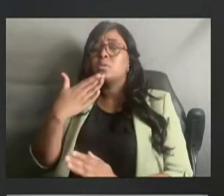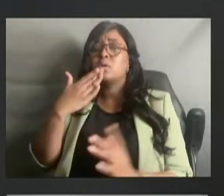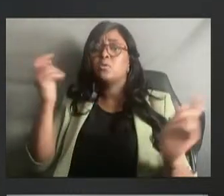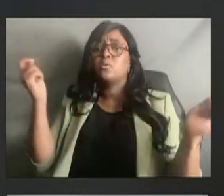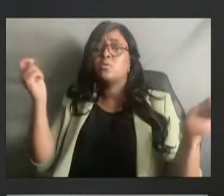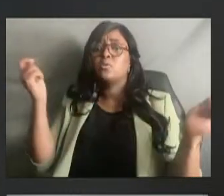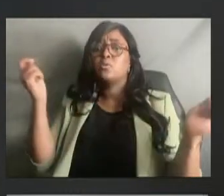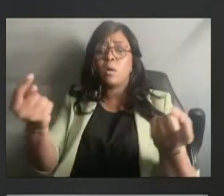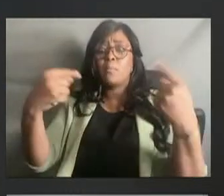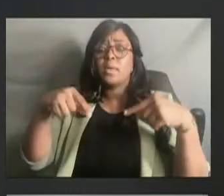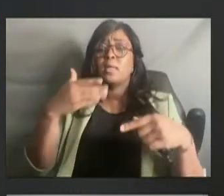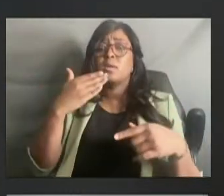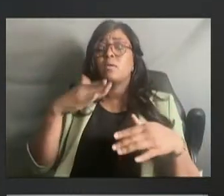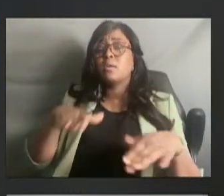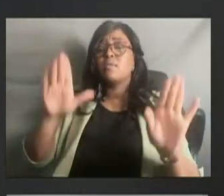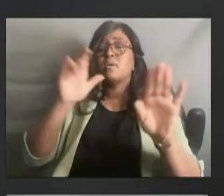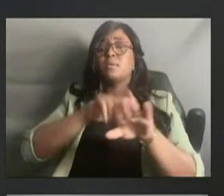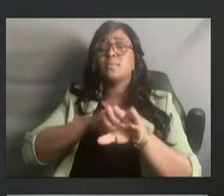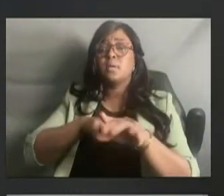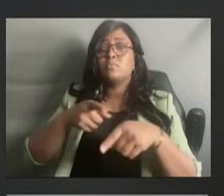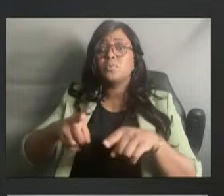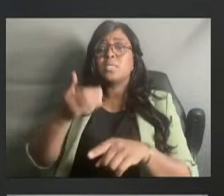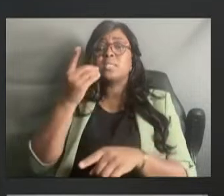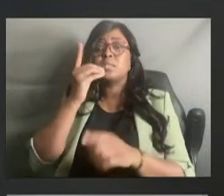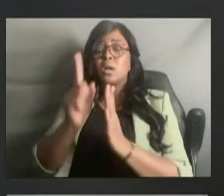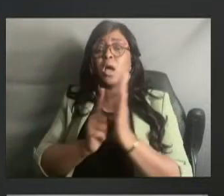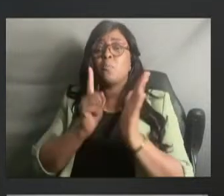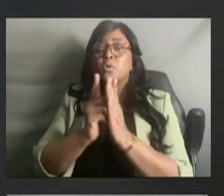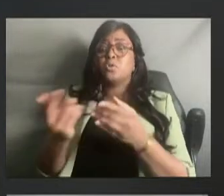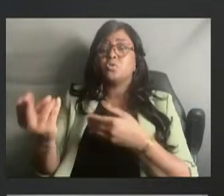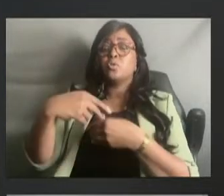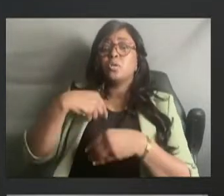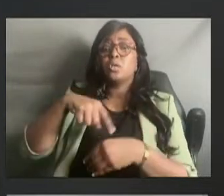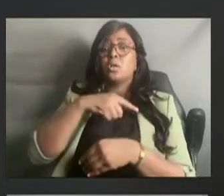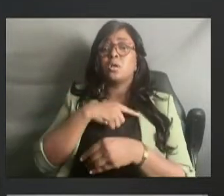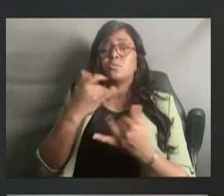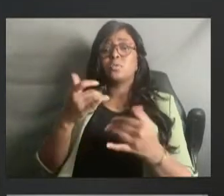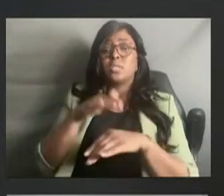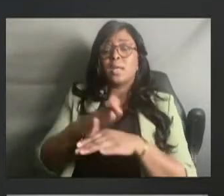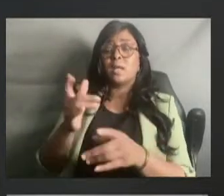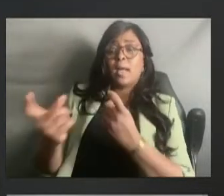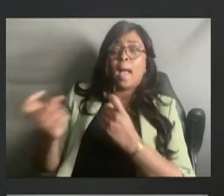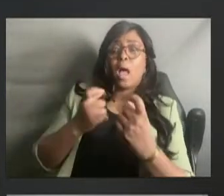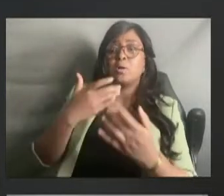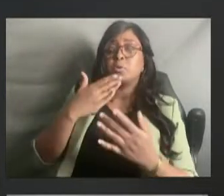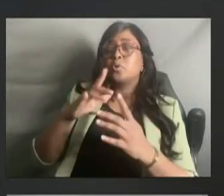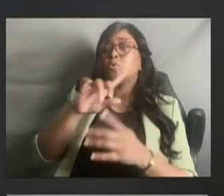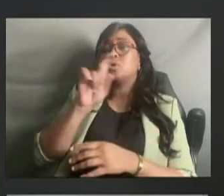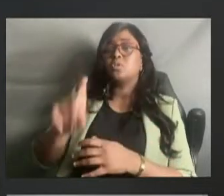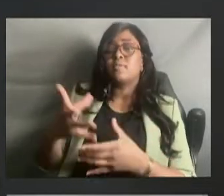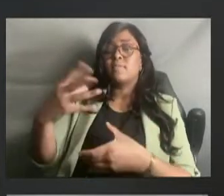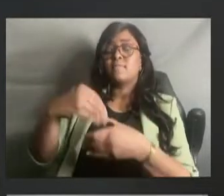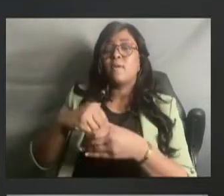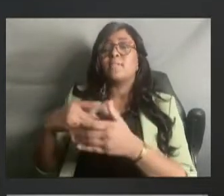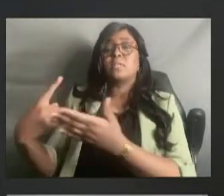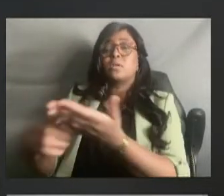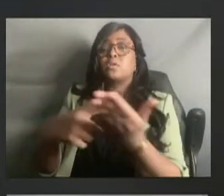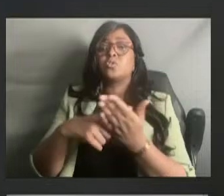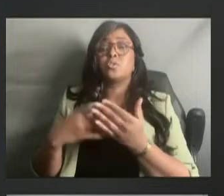you for being here. And thank you all for giving up time during the dinner hour to join